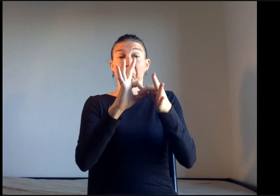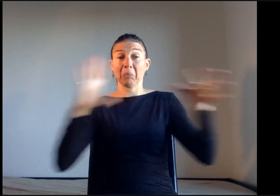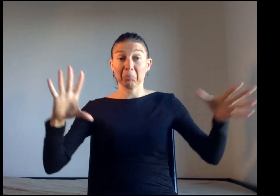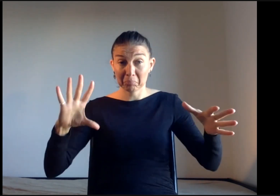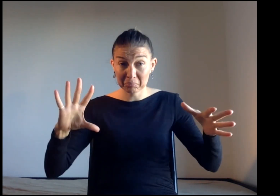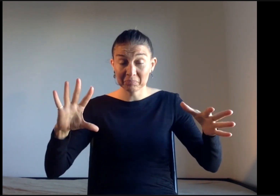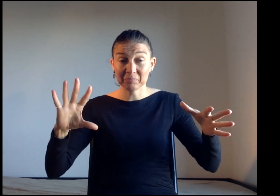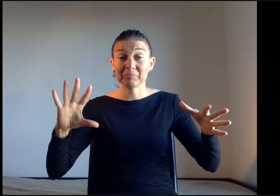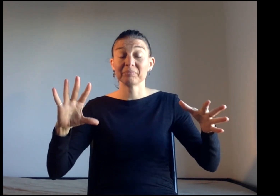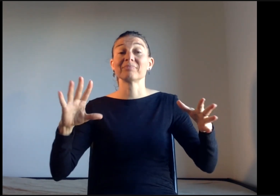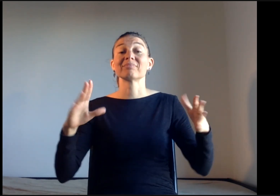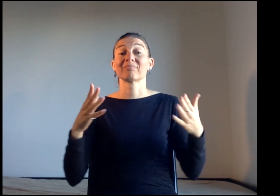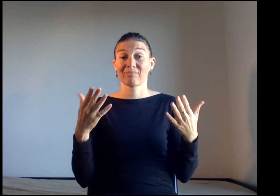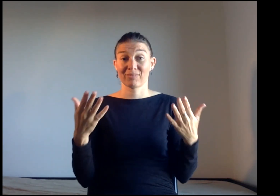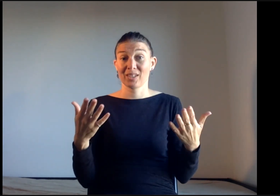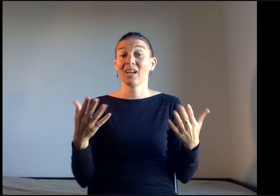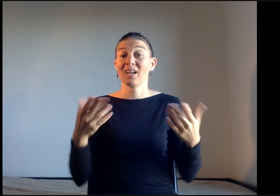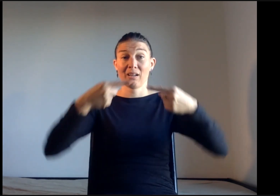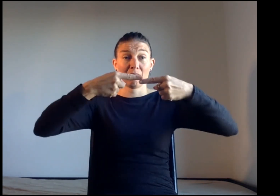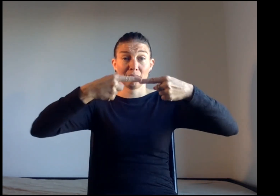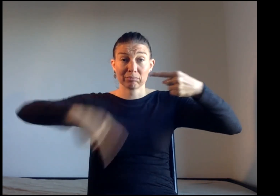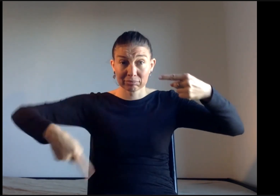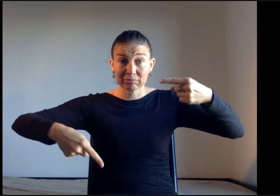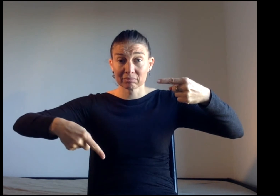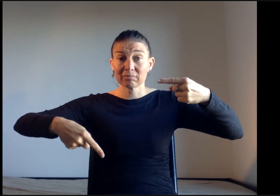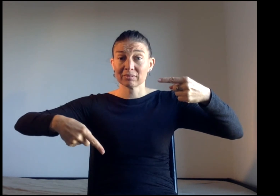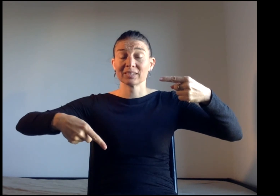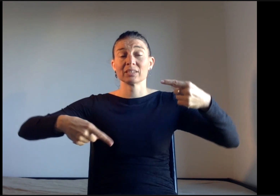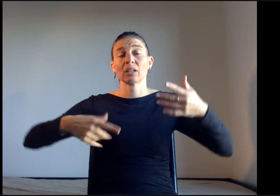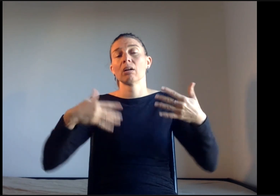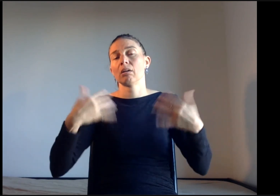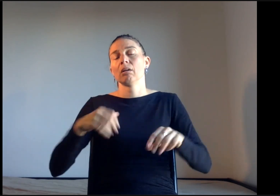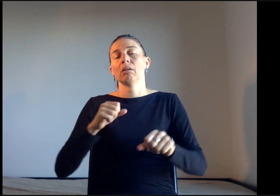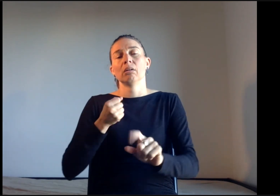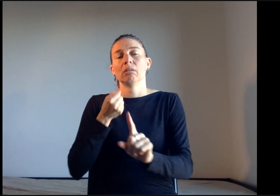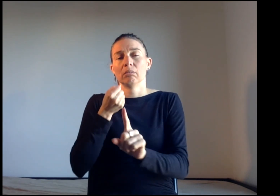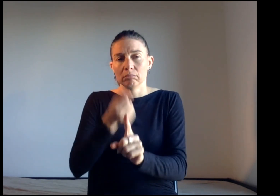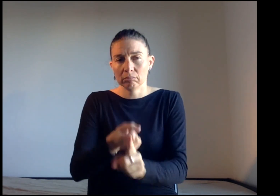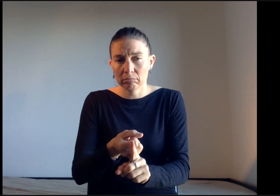which has a lot of consequences in terms of anxiety and mental health.